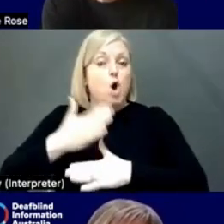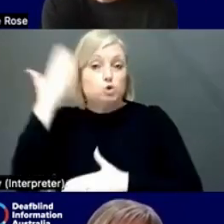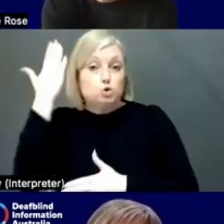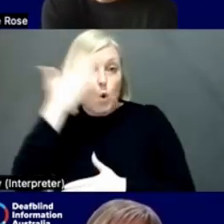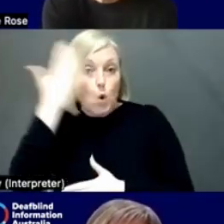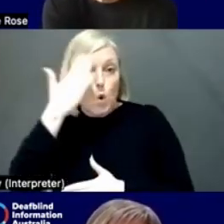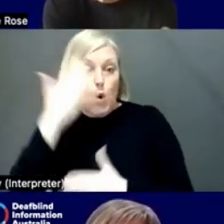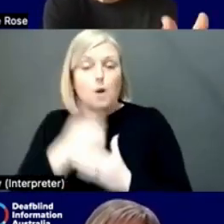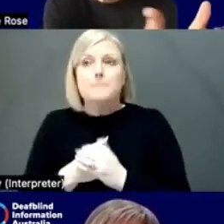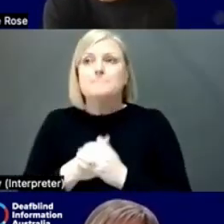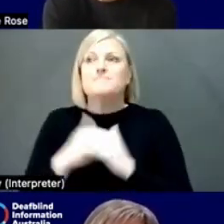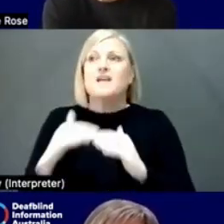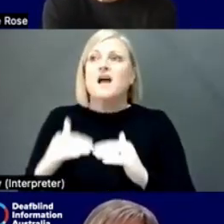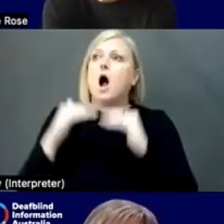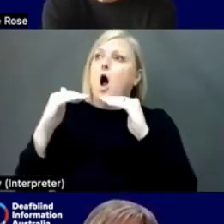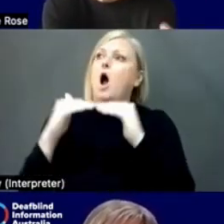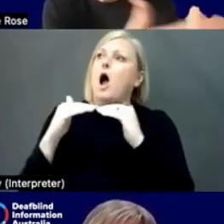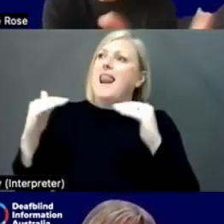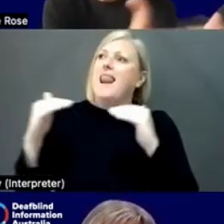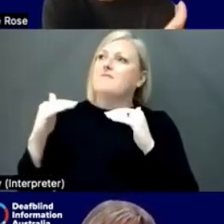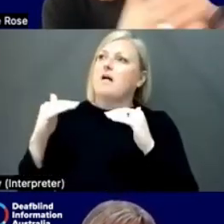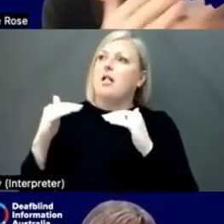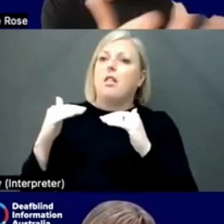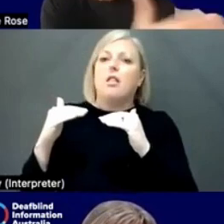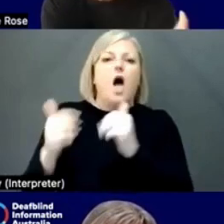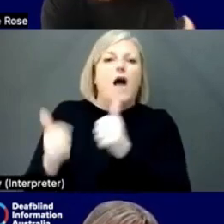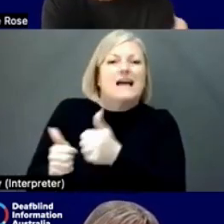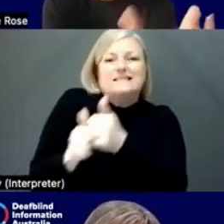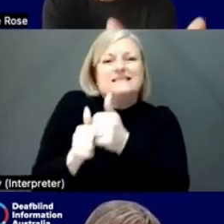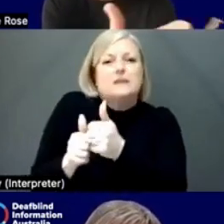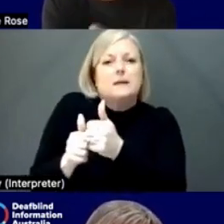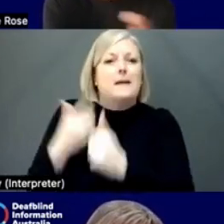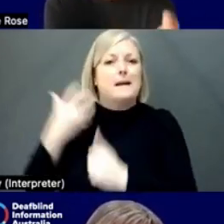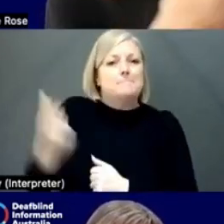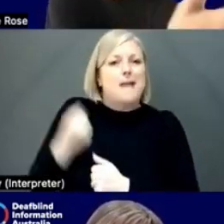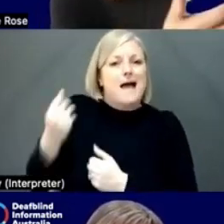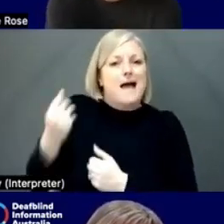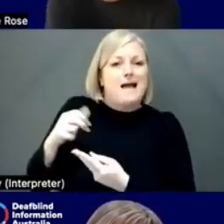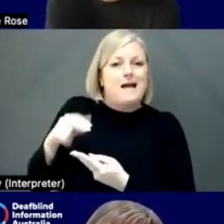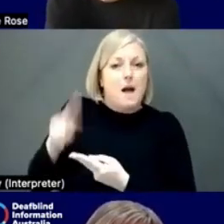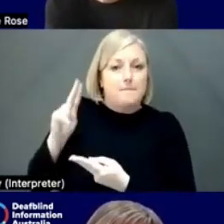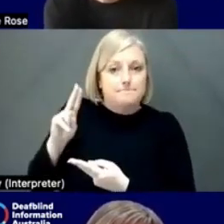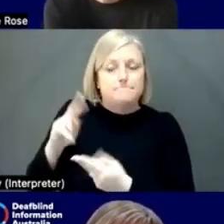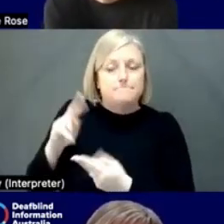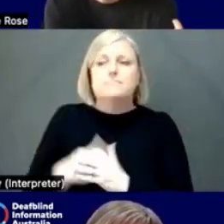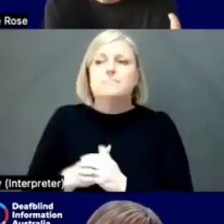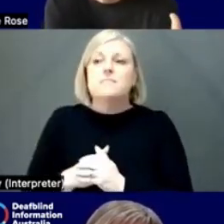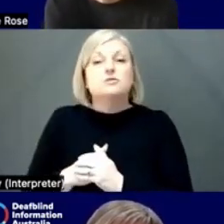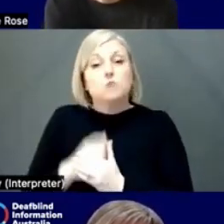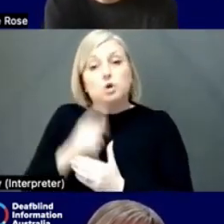which is kind of a way of being paid more in a teaching assistant role, and those points can go towards achieving the